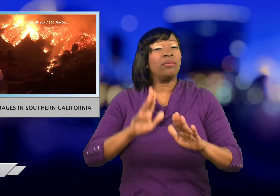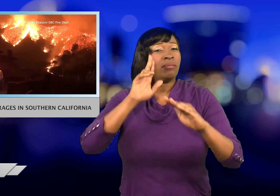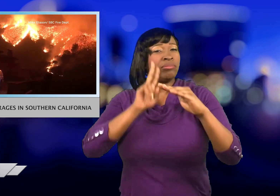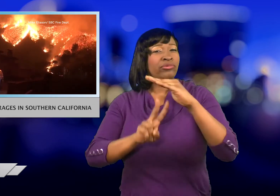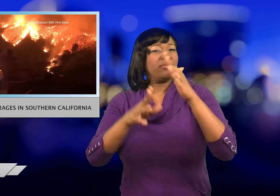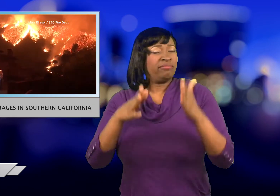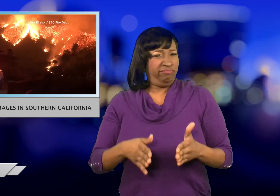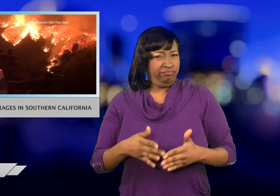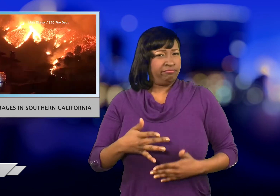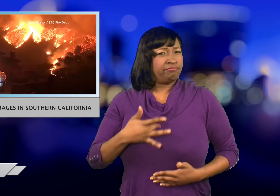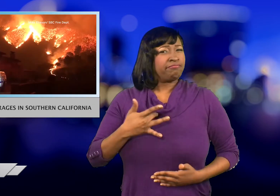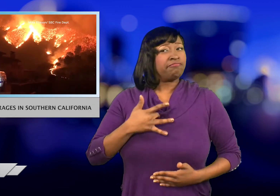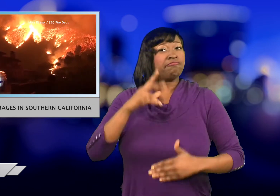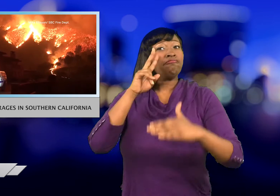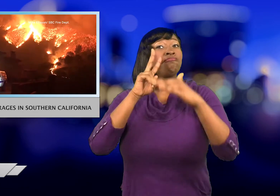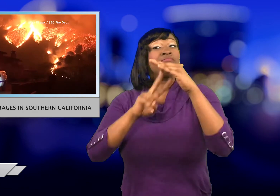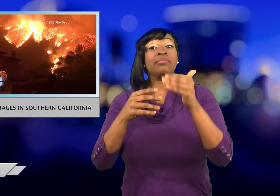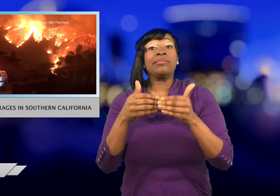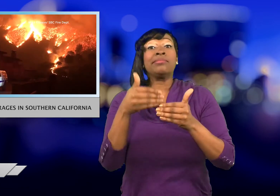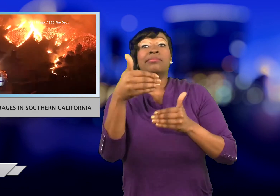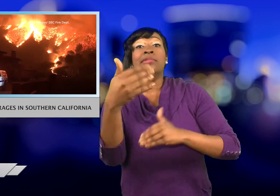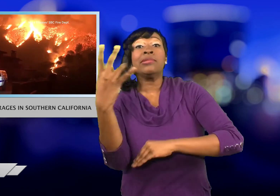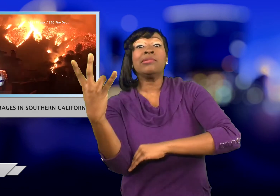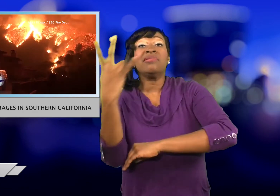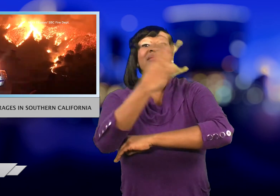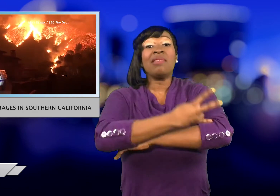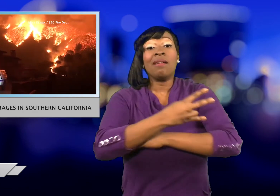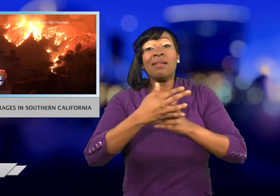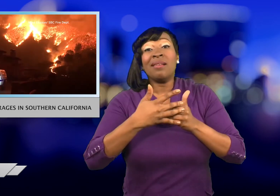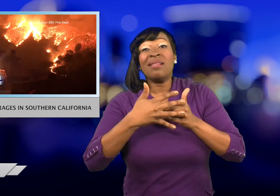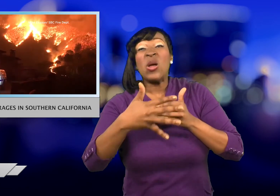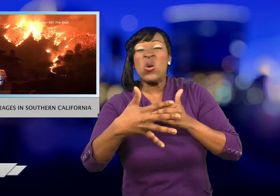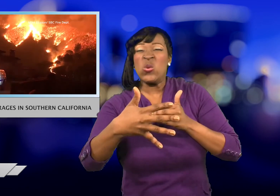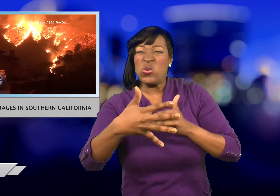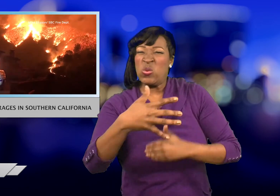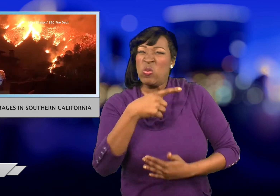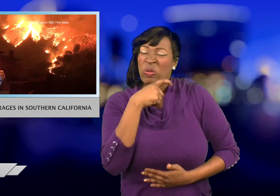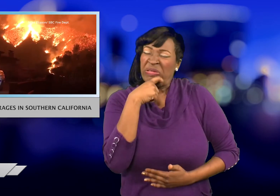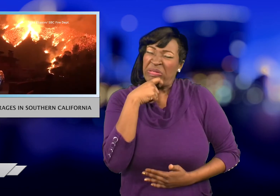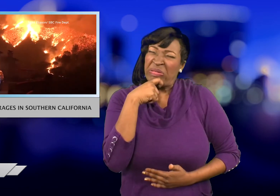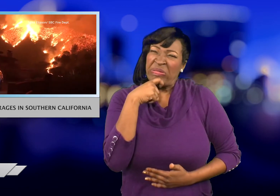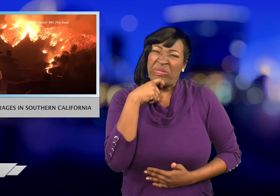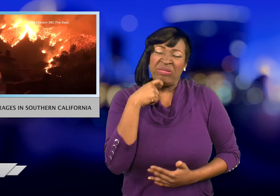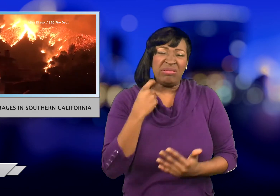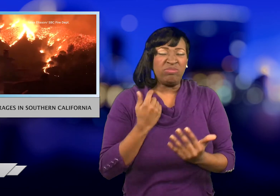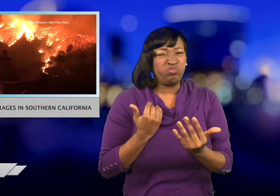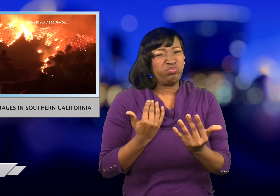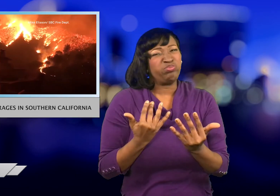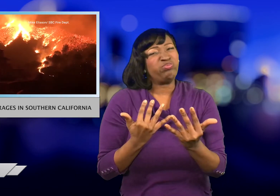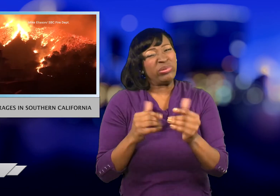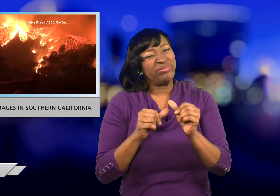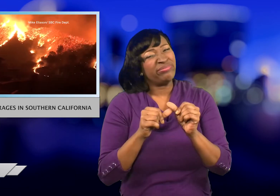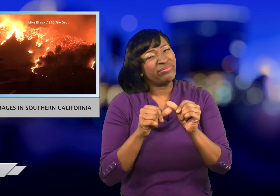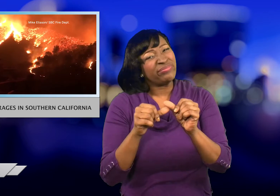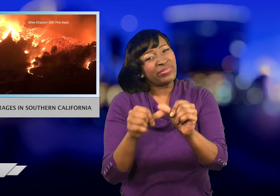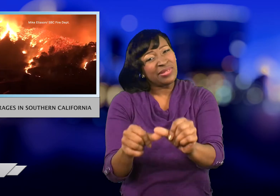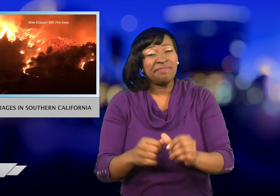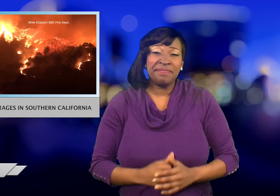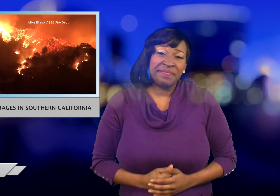Meteorologists expect it to stay dry for at least the next seven days.